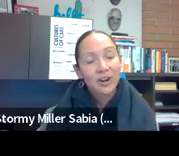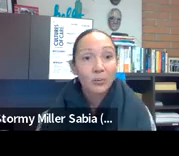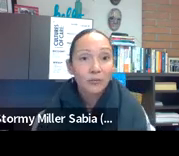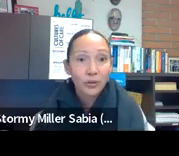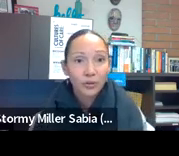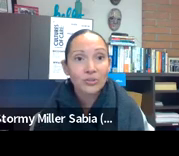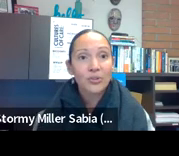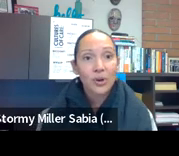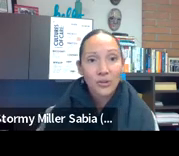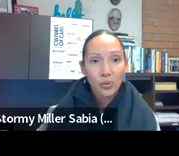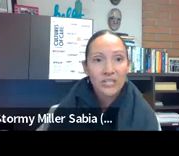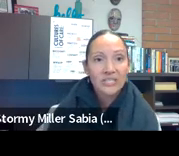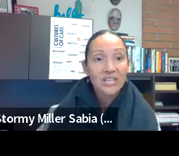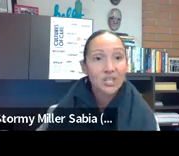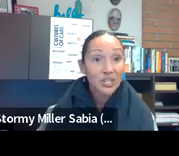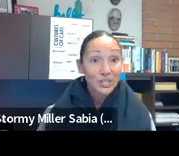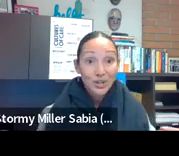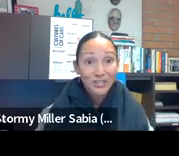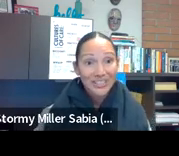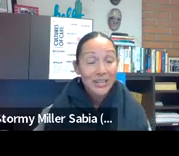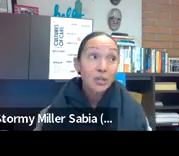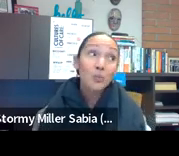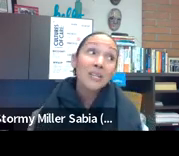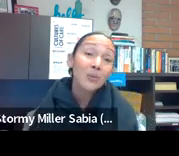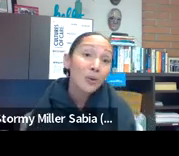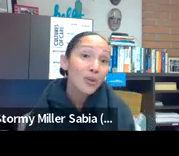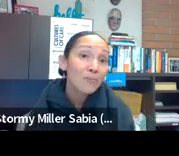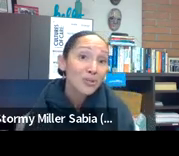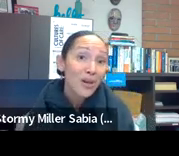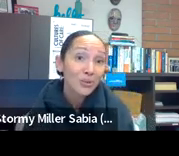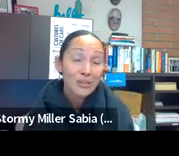Are there referrals? Are there other organizations internally? Do we need to work with our mental health resource team?